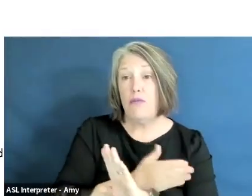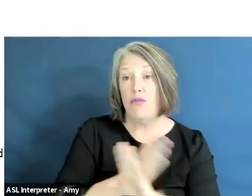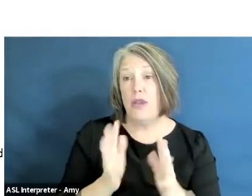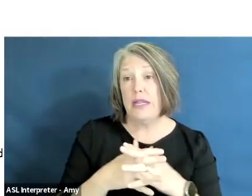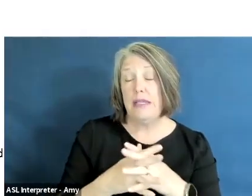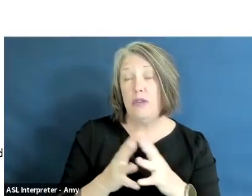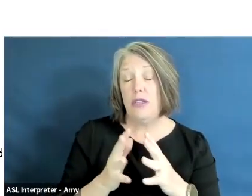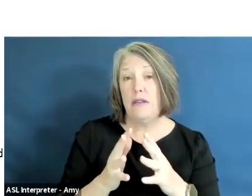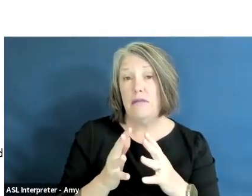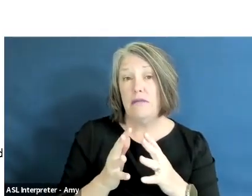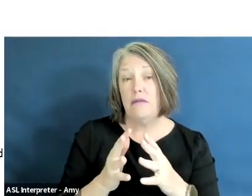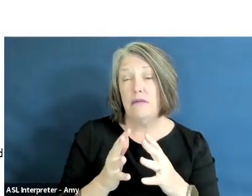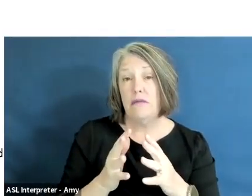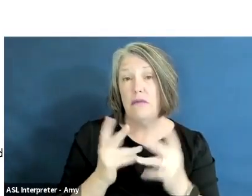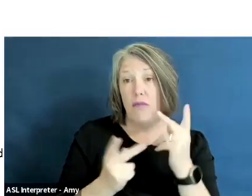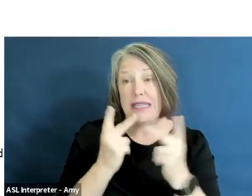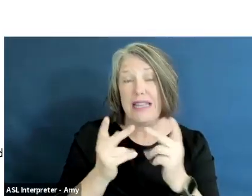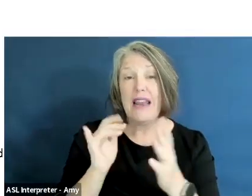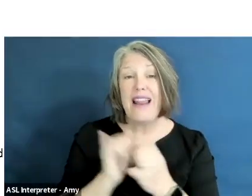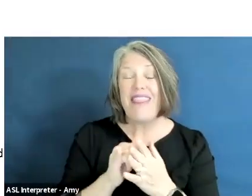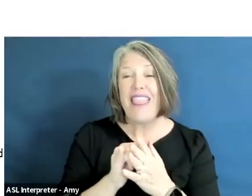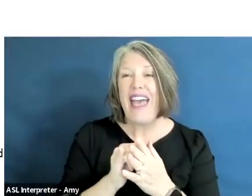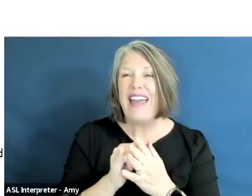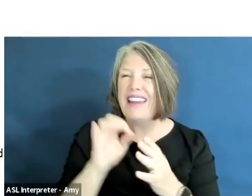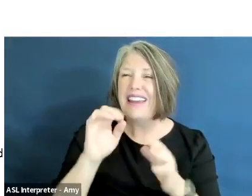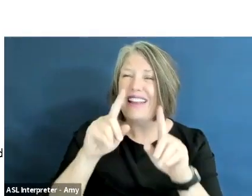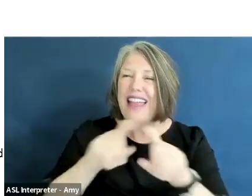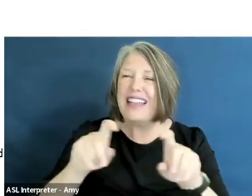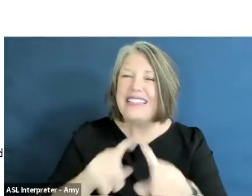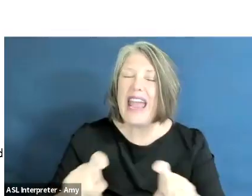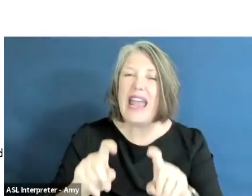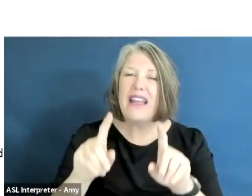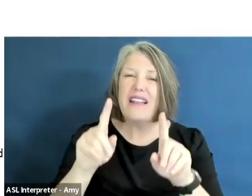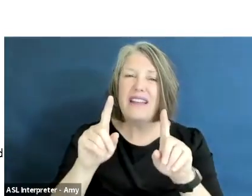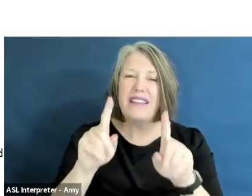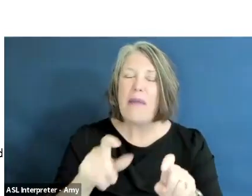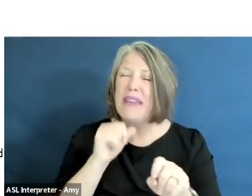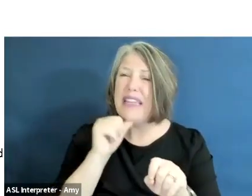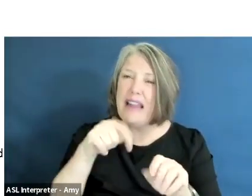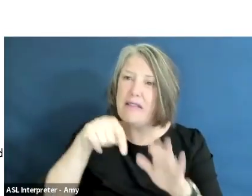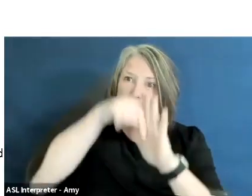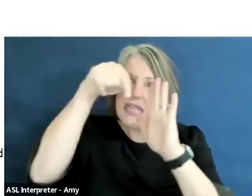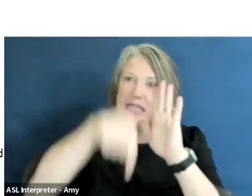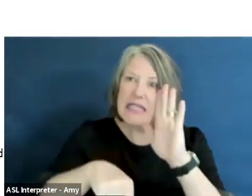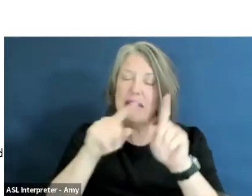That physical exam is not, doesn't have to be very extensive, but certainly that might include